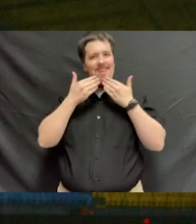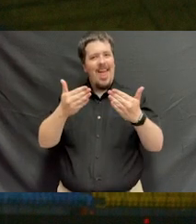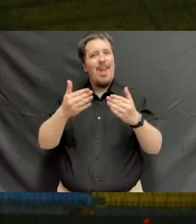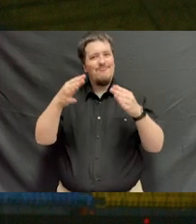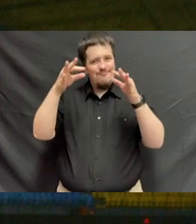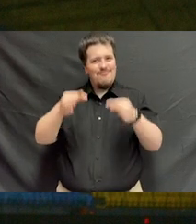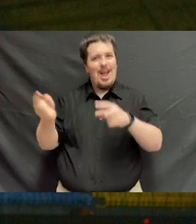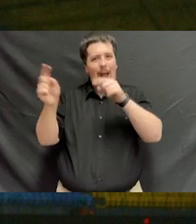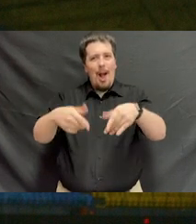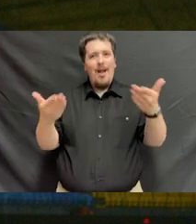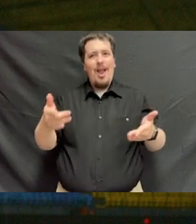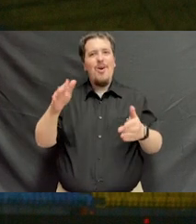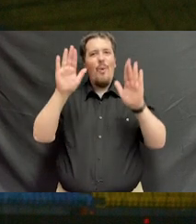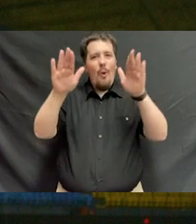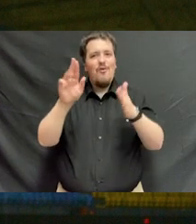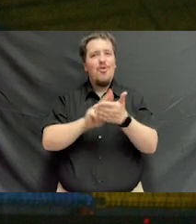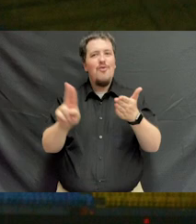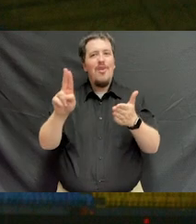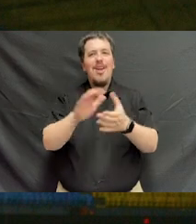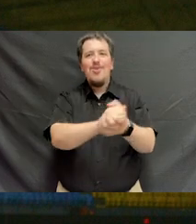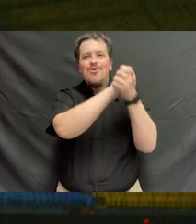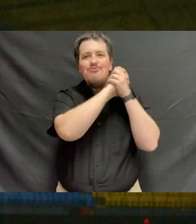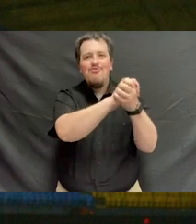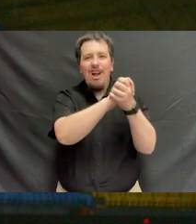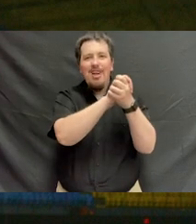to attend this great university, and congratulations.